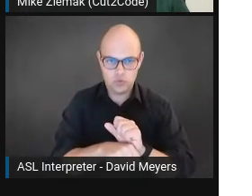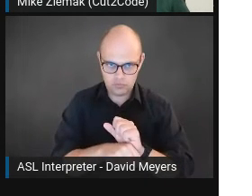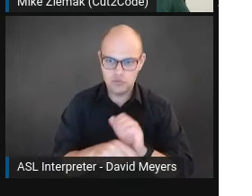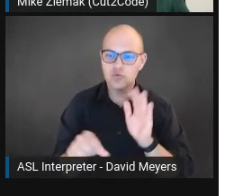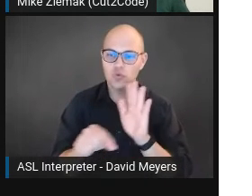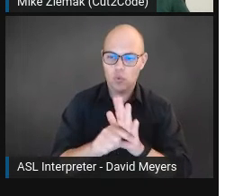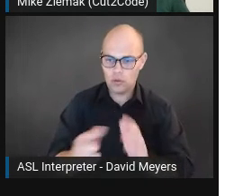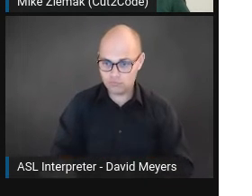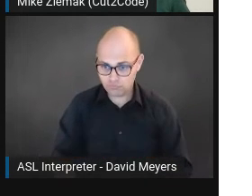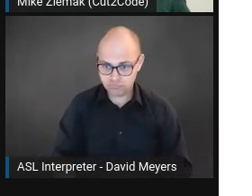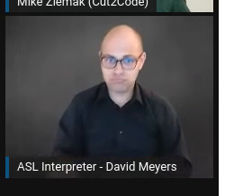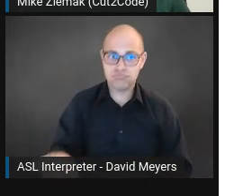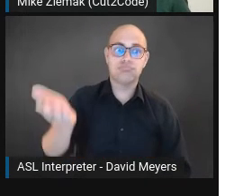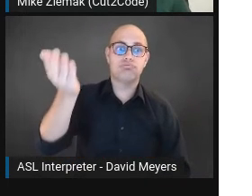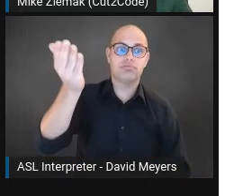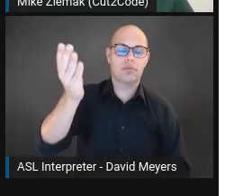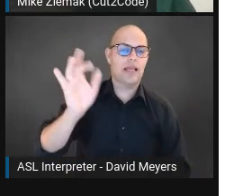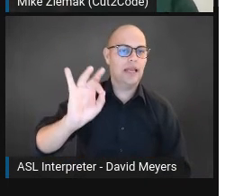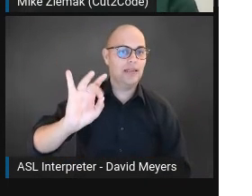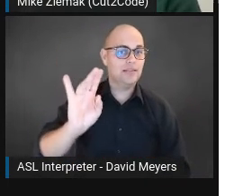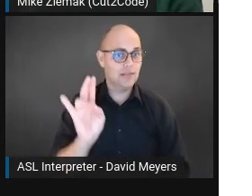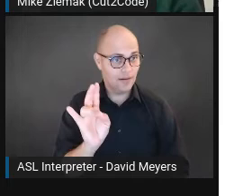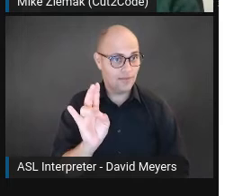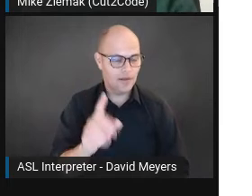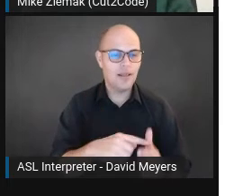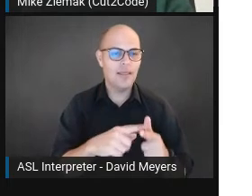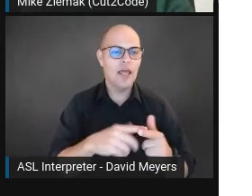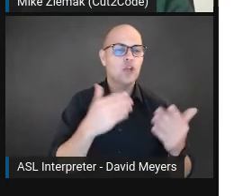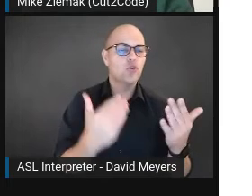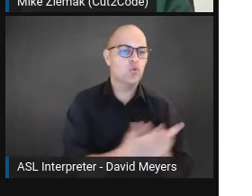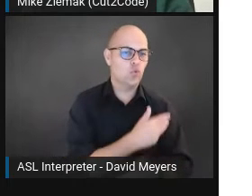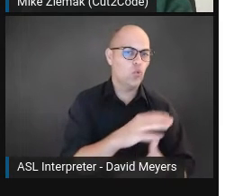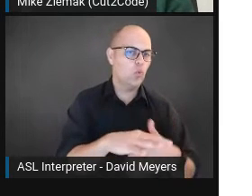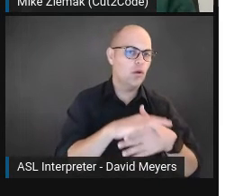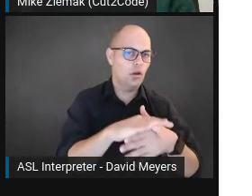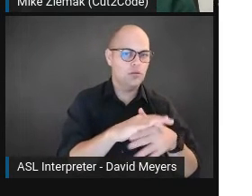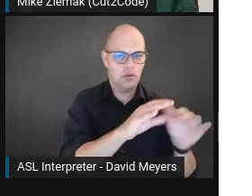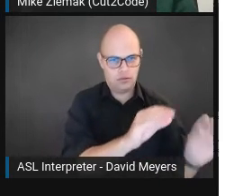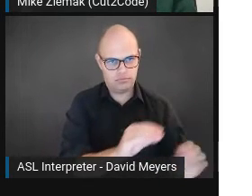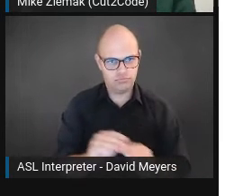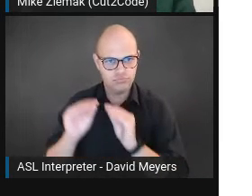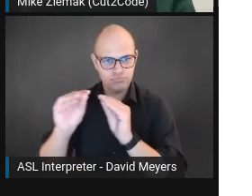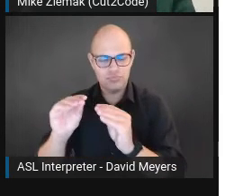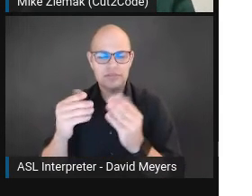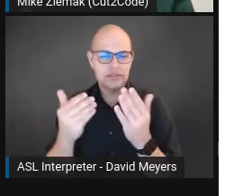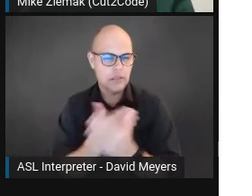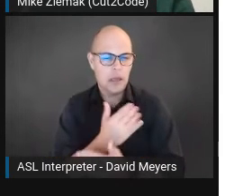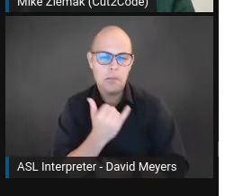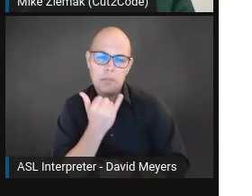and then came the new content, which introduced some minor issues, and reduced the score to 84.